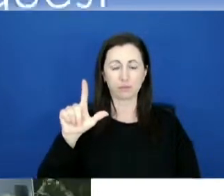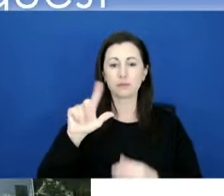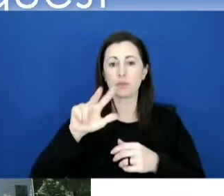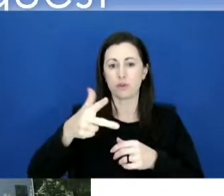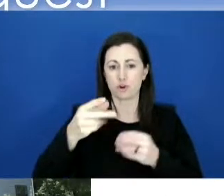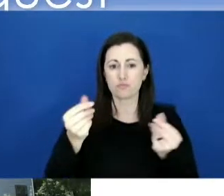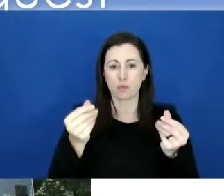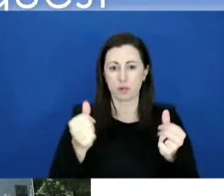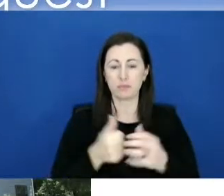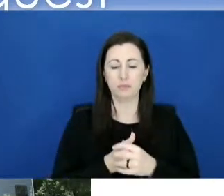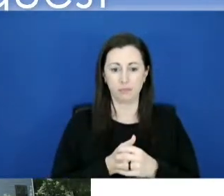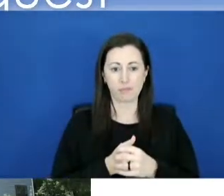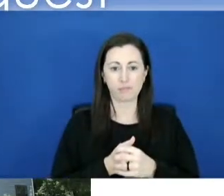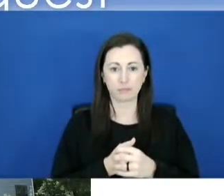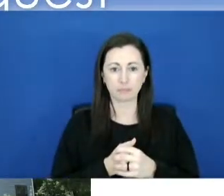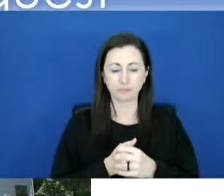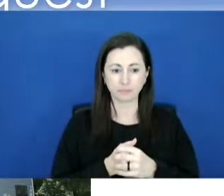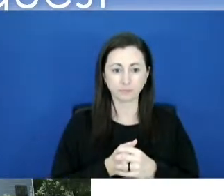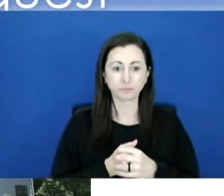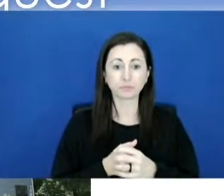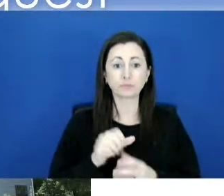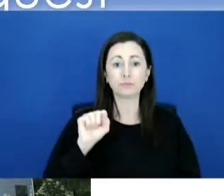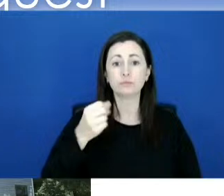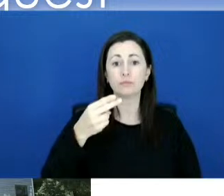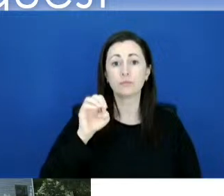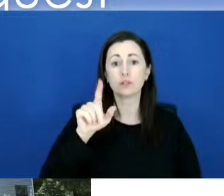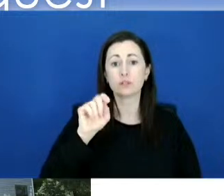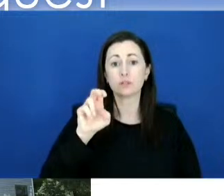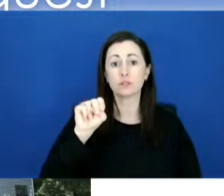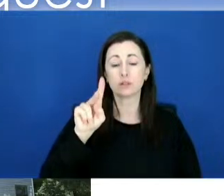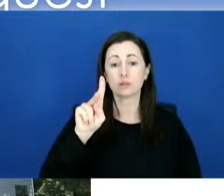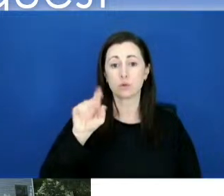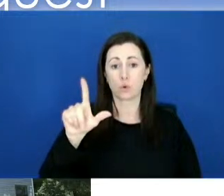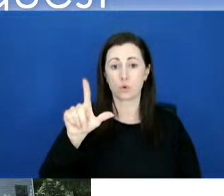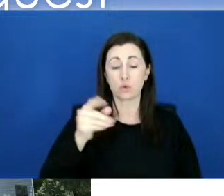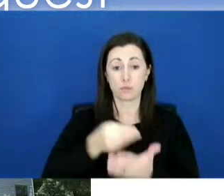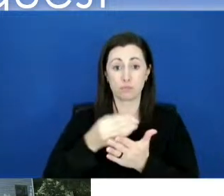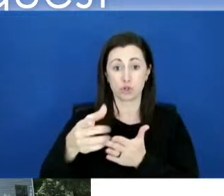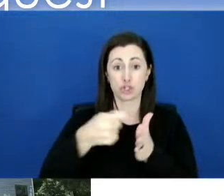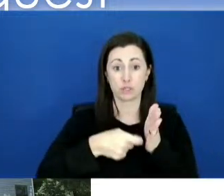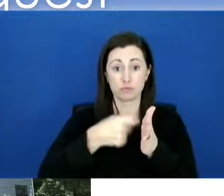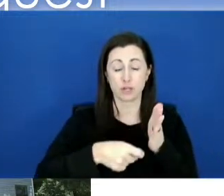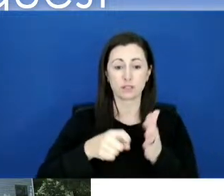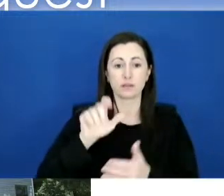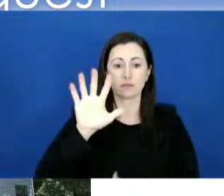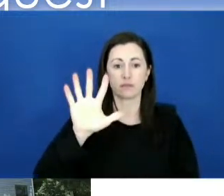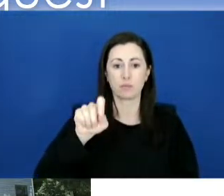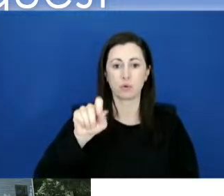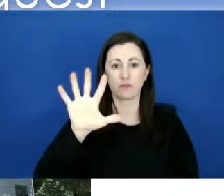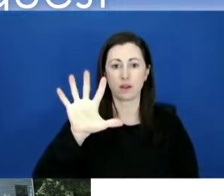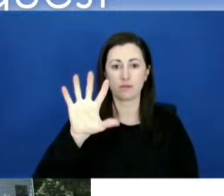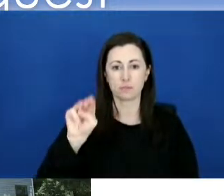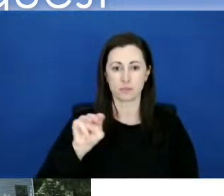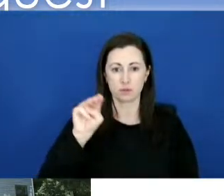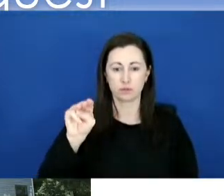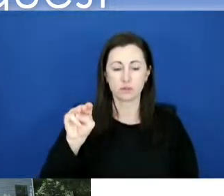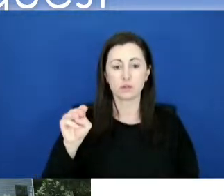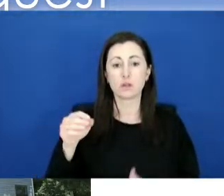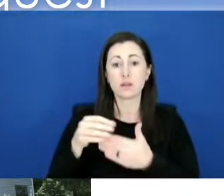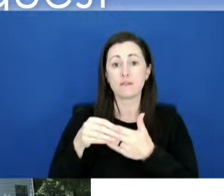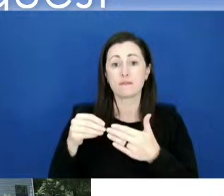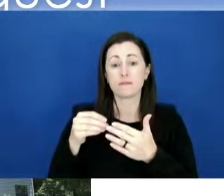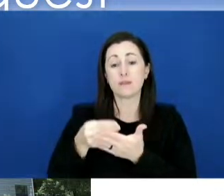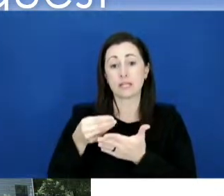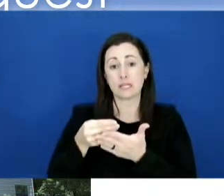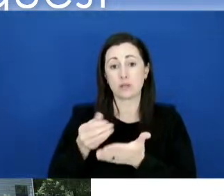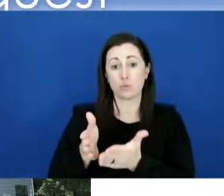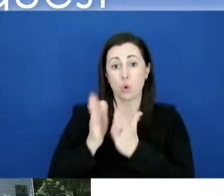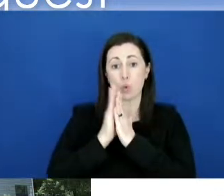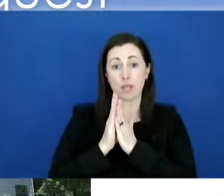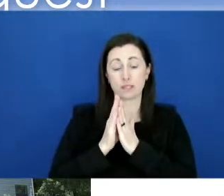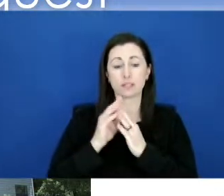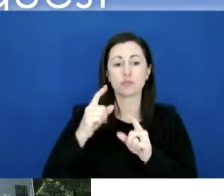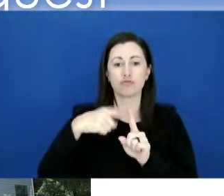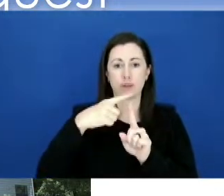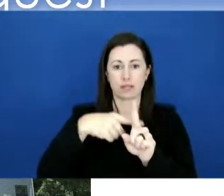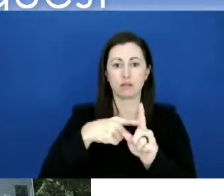AND THEN WOVE OUR THIRD